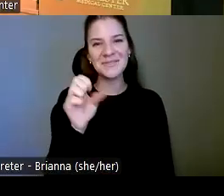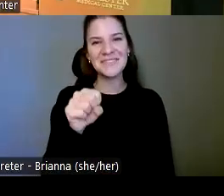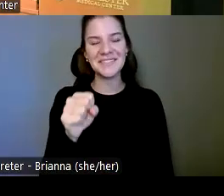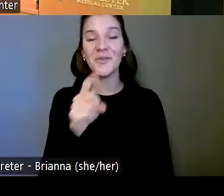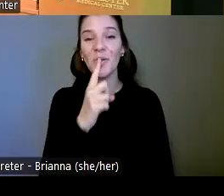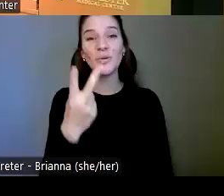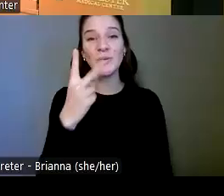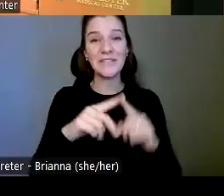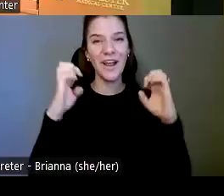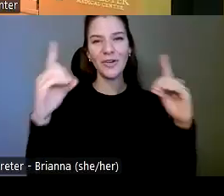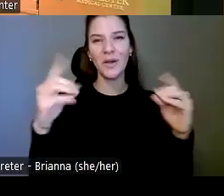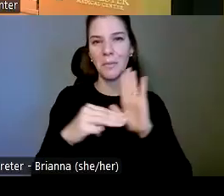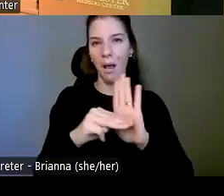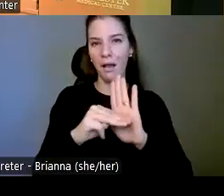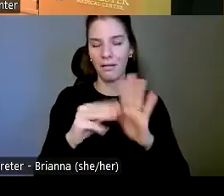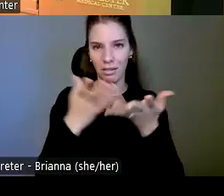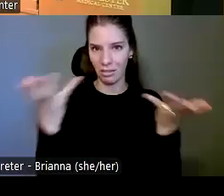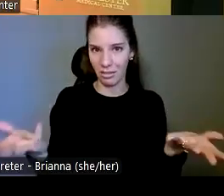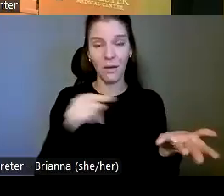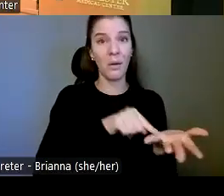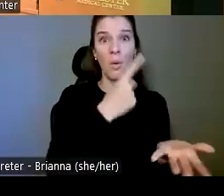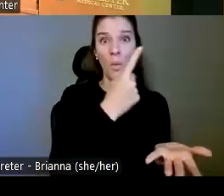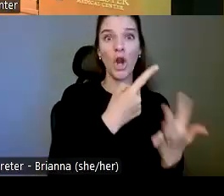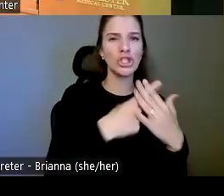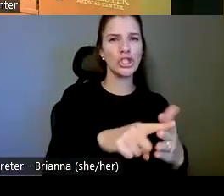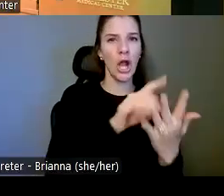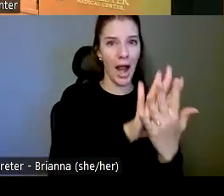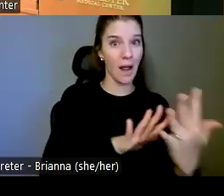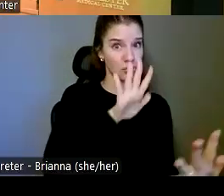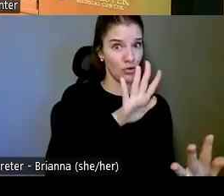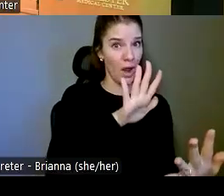models. One is sort of start with the abstract and then try to find the particular or the concrete. I